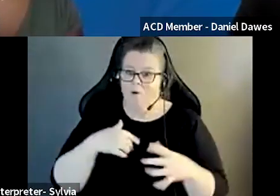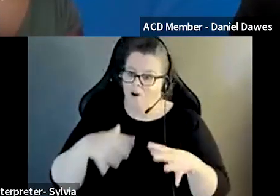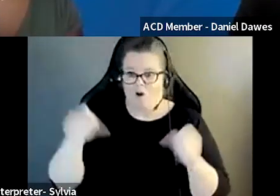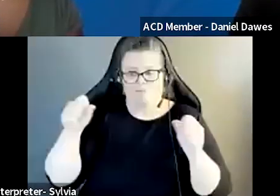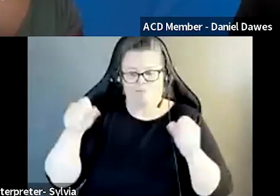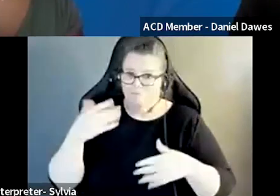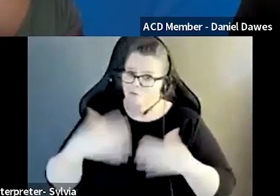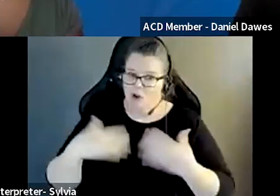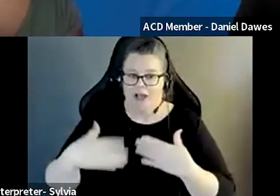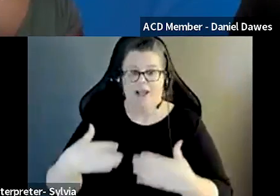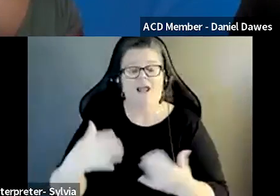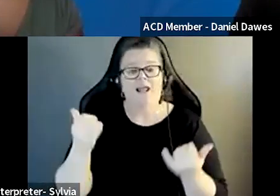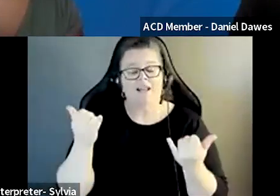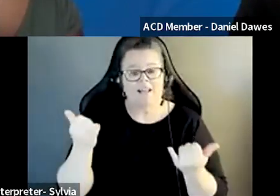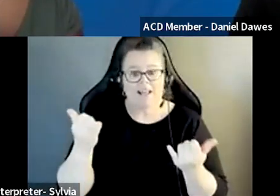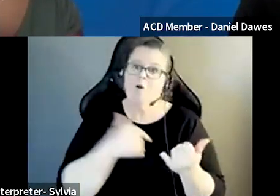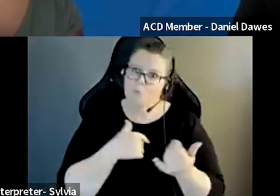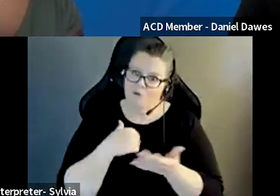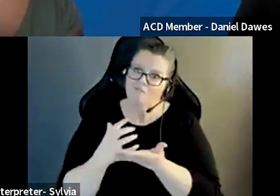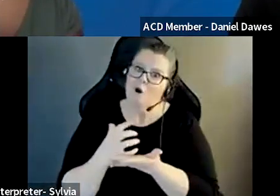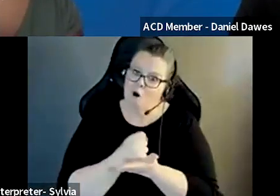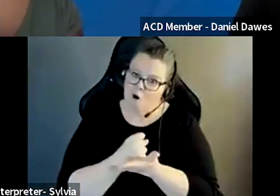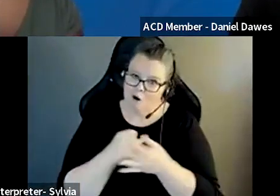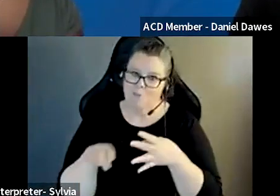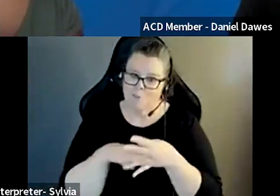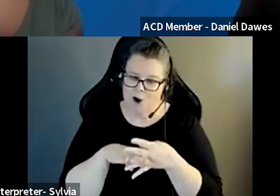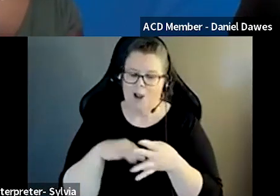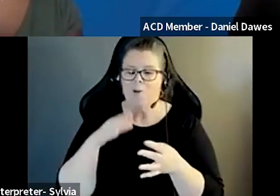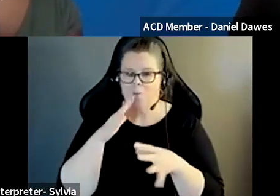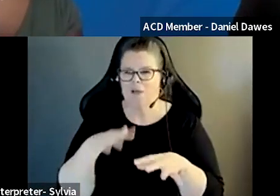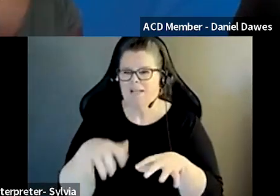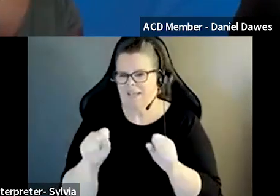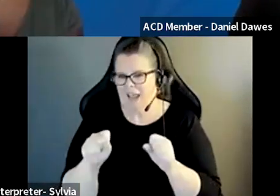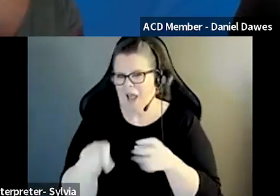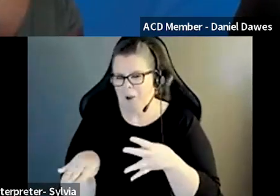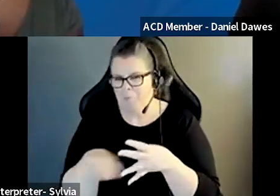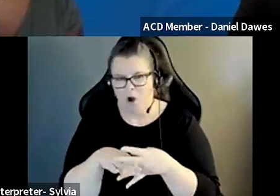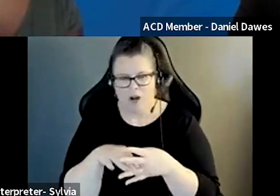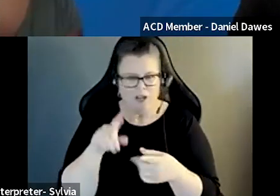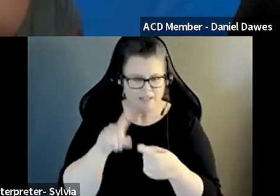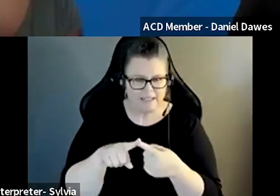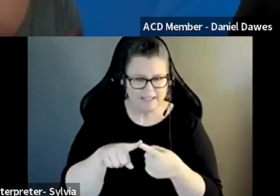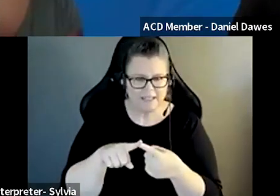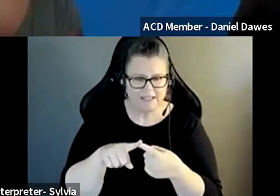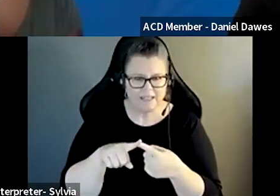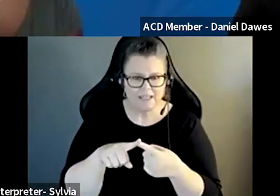And with that, we now have earned our break. And so we will take a break until -- John, just correct me, we're going to go until 15 past the hour, right?